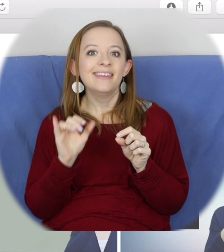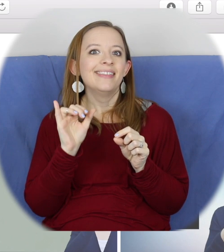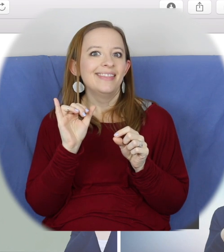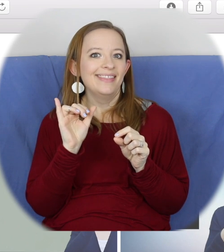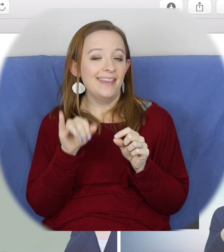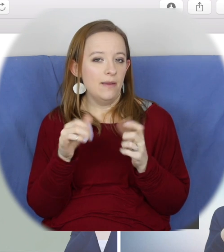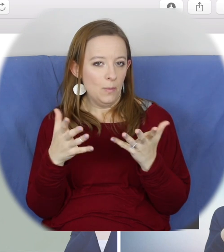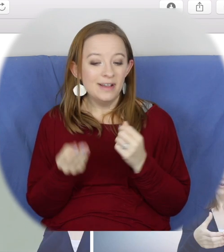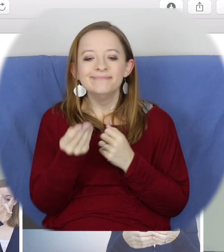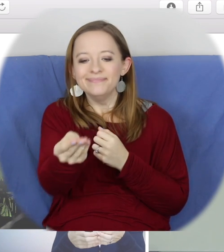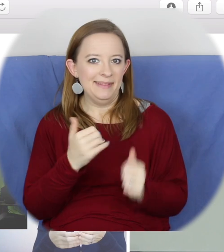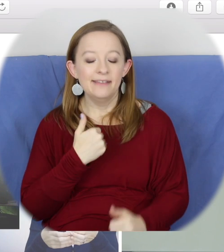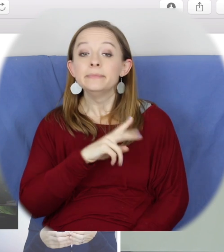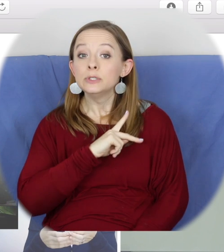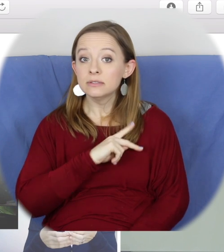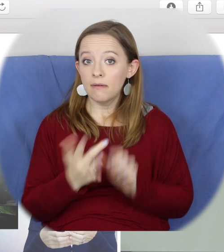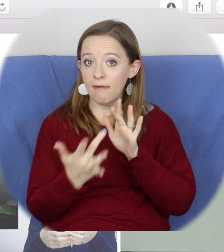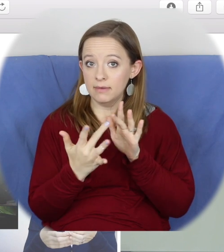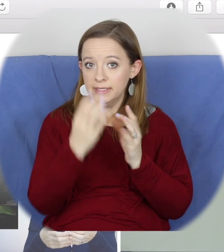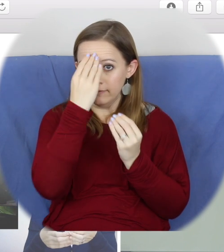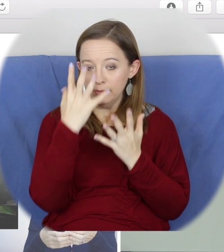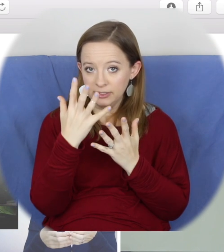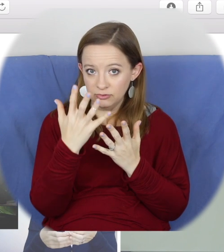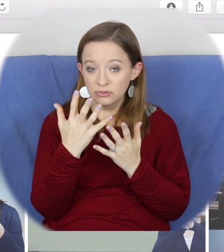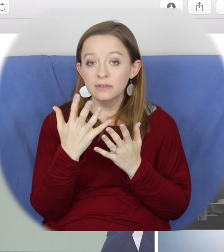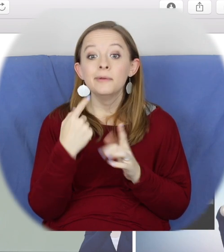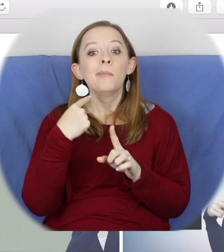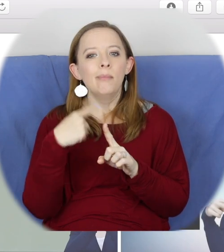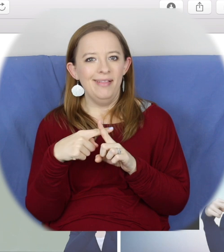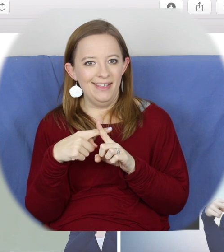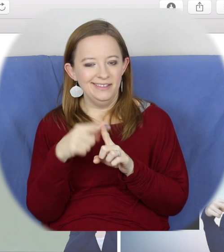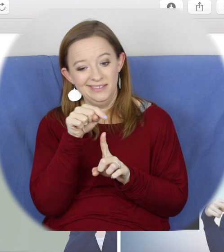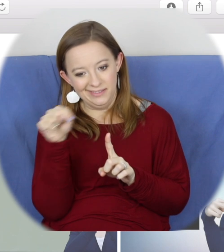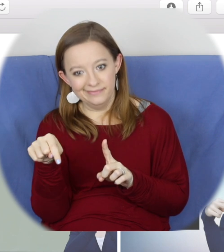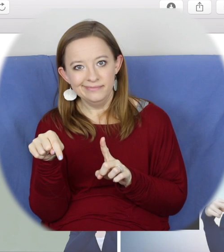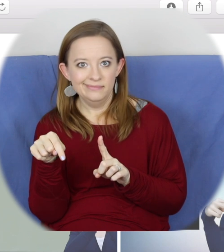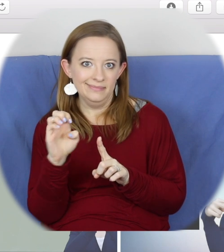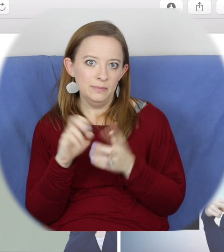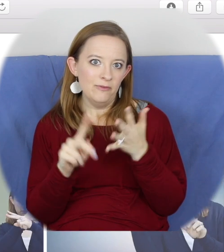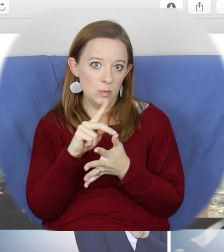and then that way people will have your personal contact information along with this.